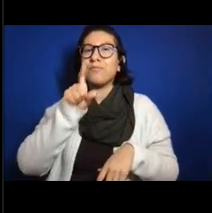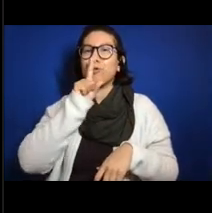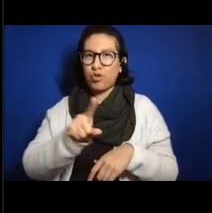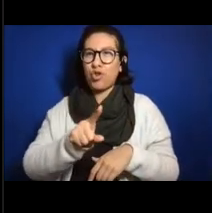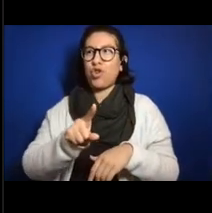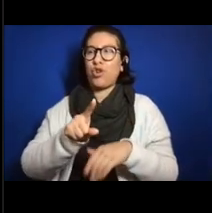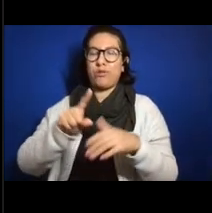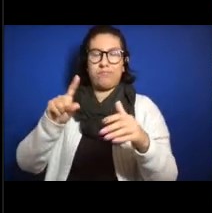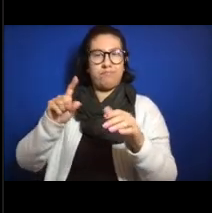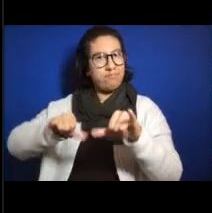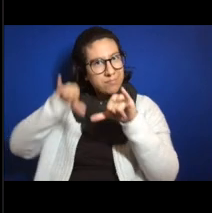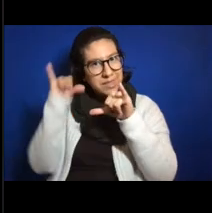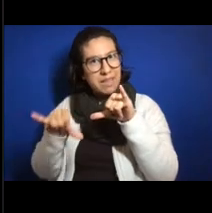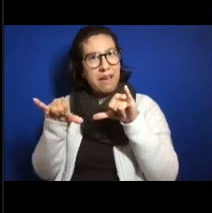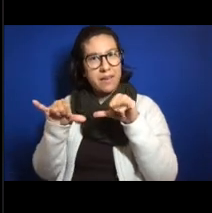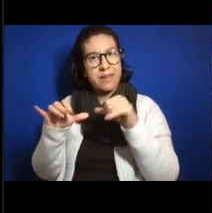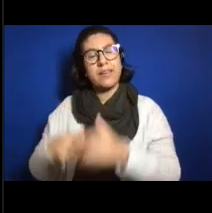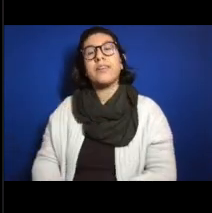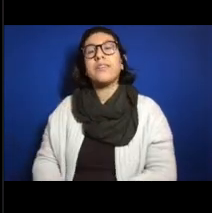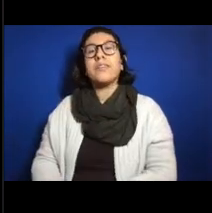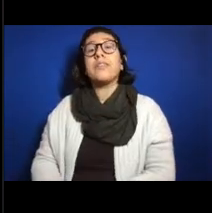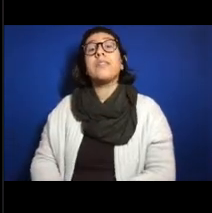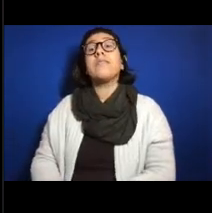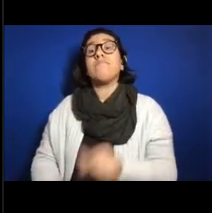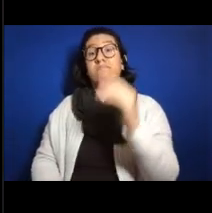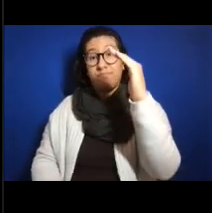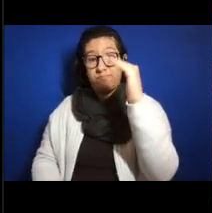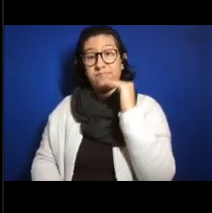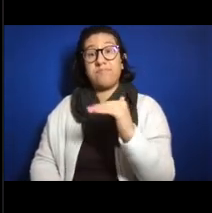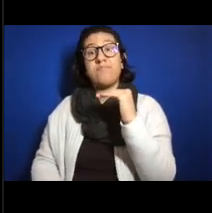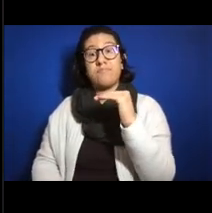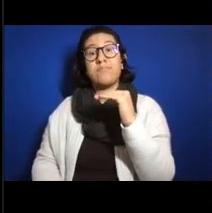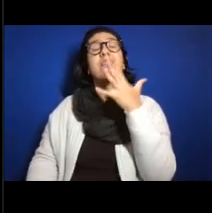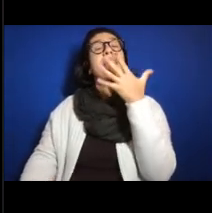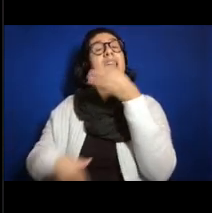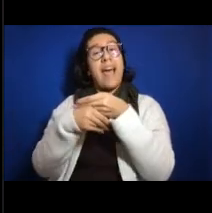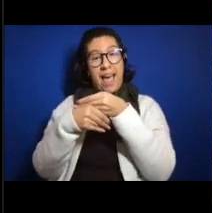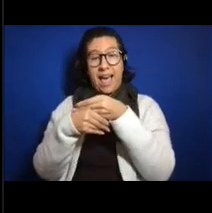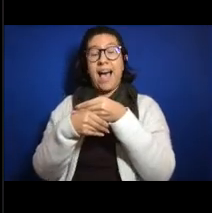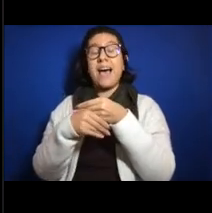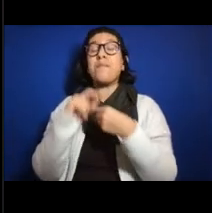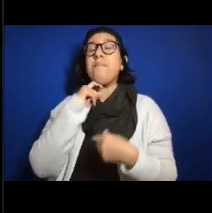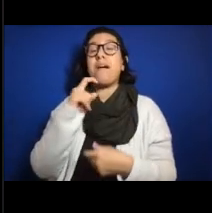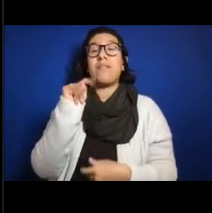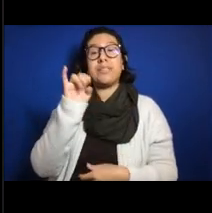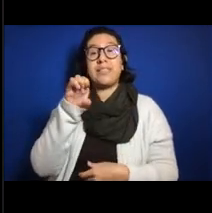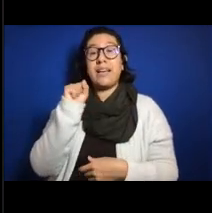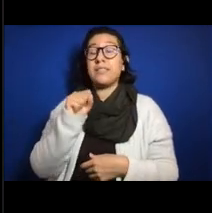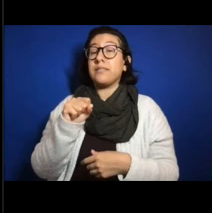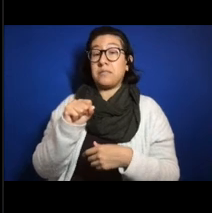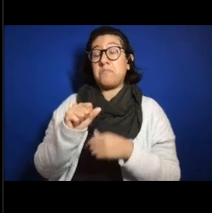or add on hurricane clips to an existing home. And so actually all of our Sea Grant and most of our Sea Grant programs